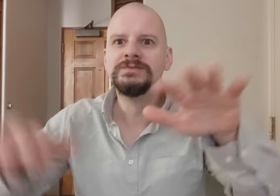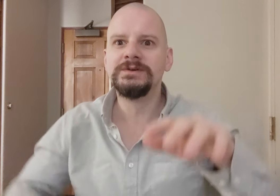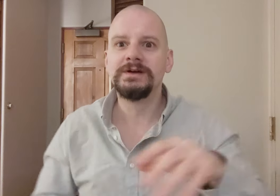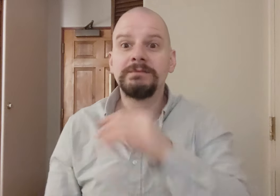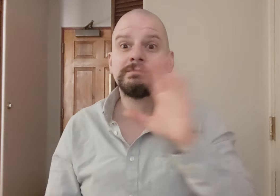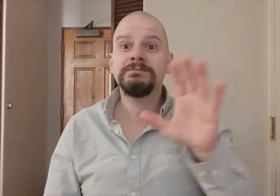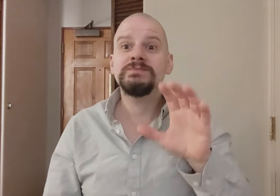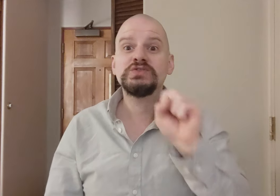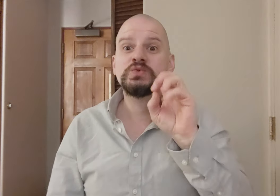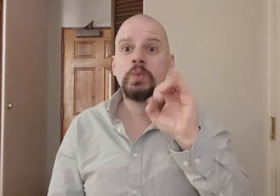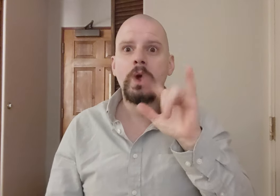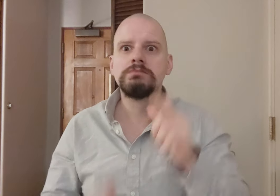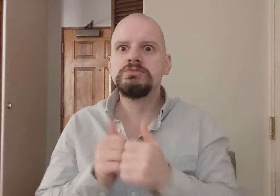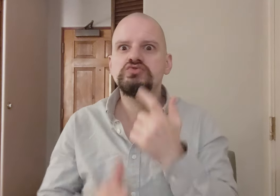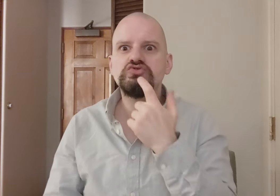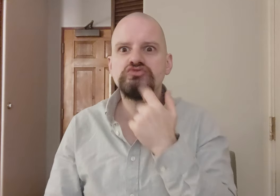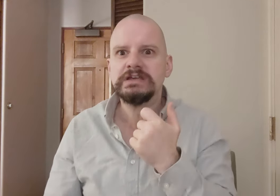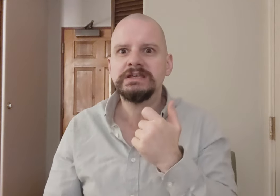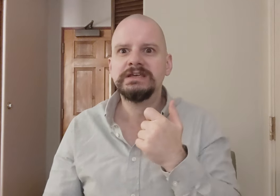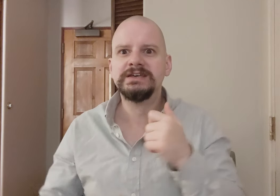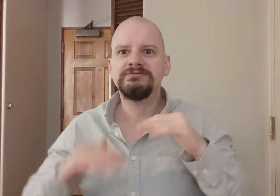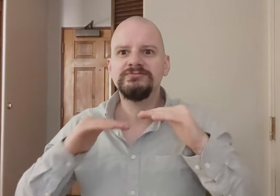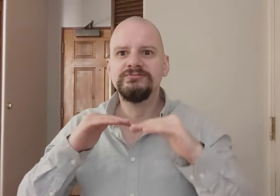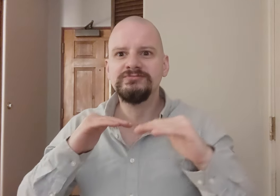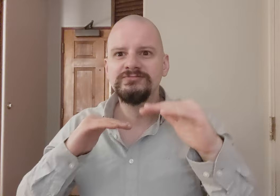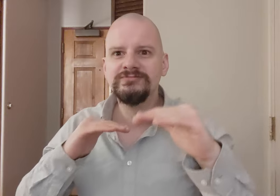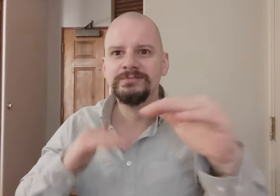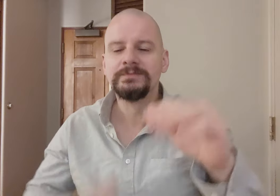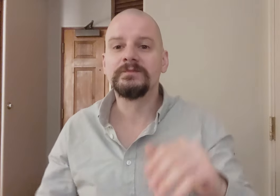The soil on the plains is mostly red.